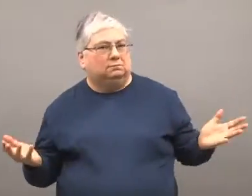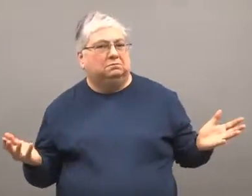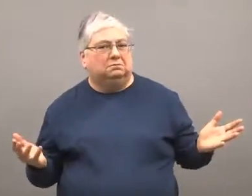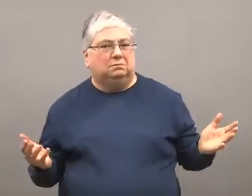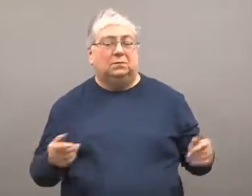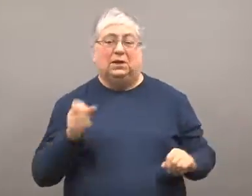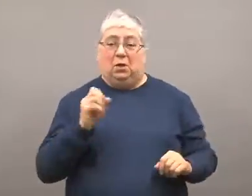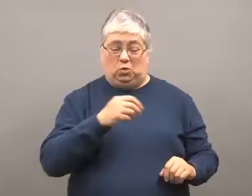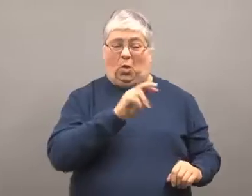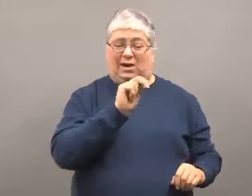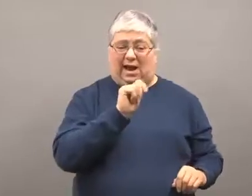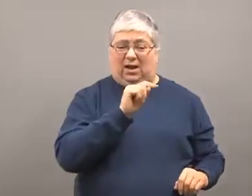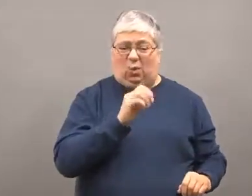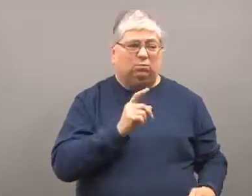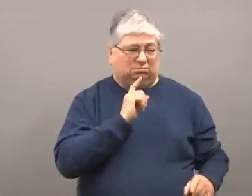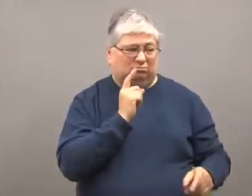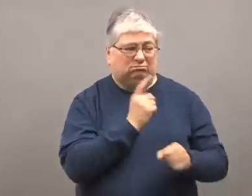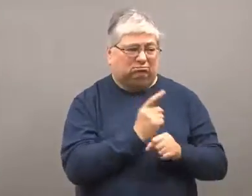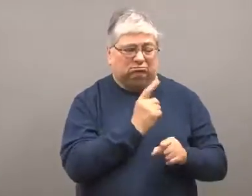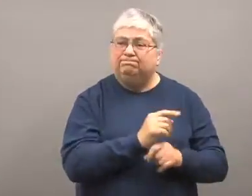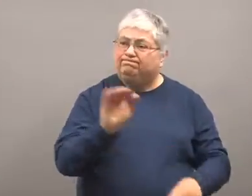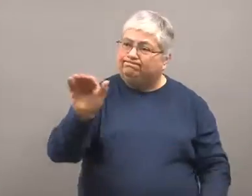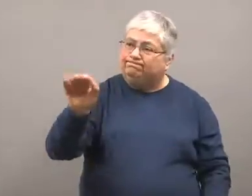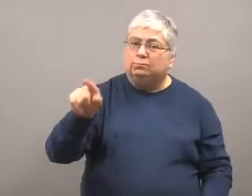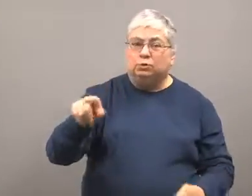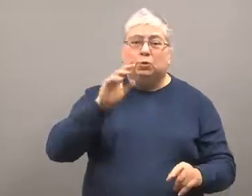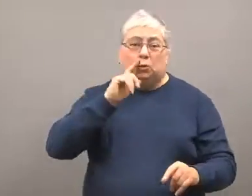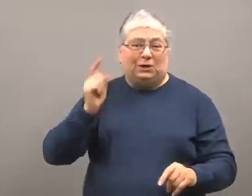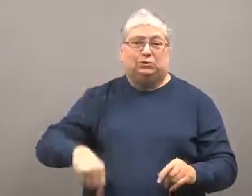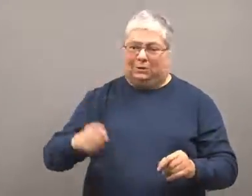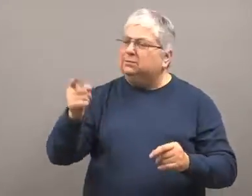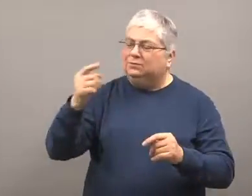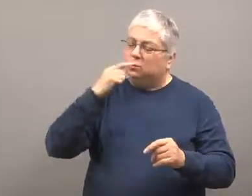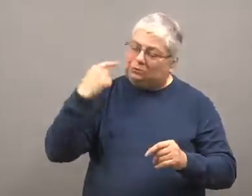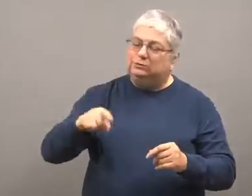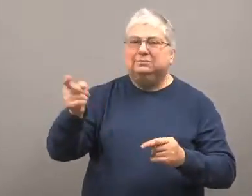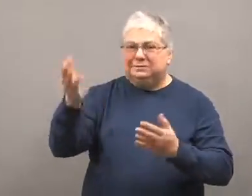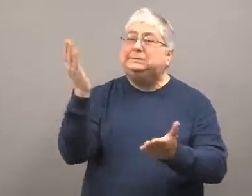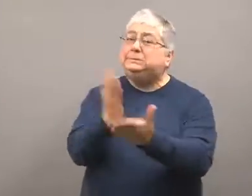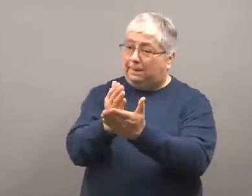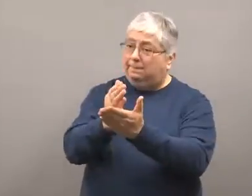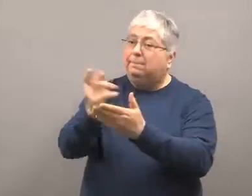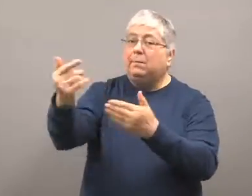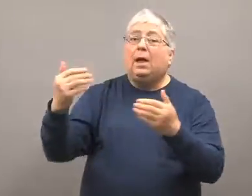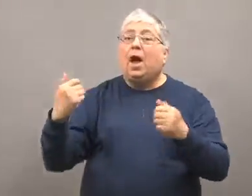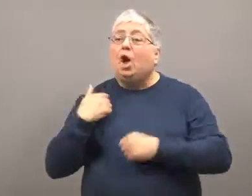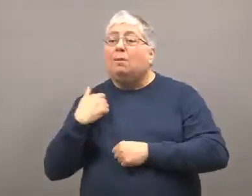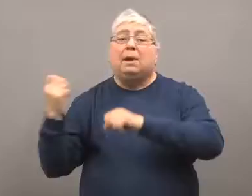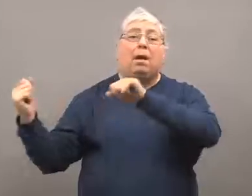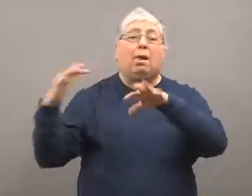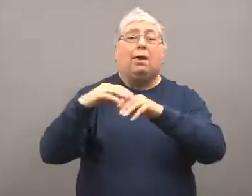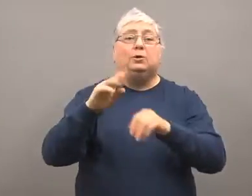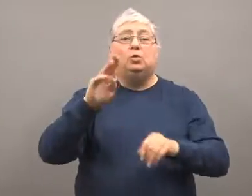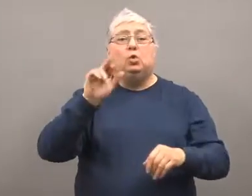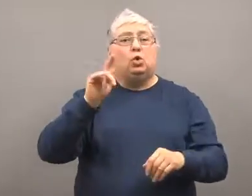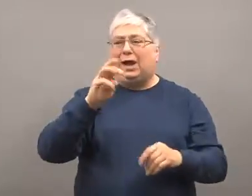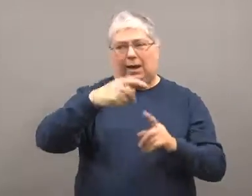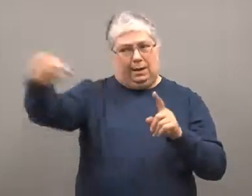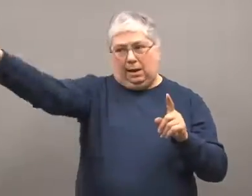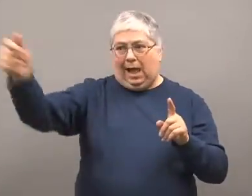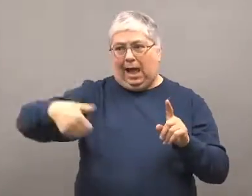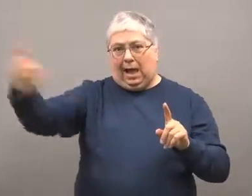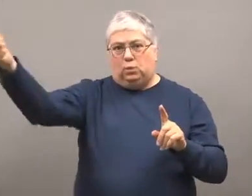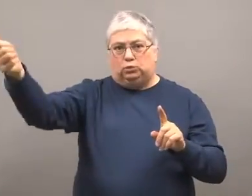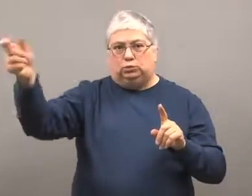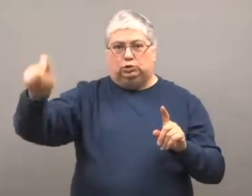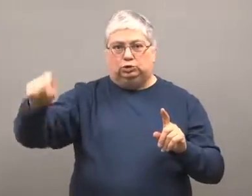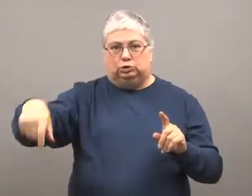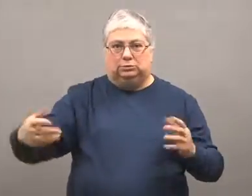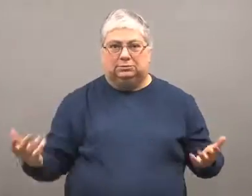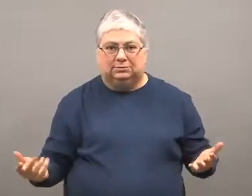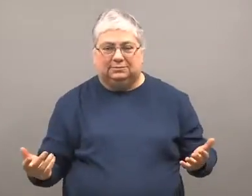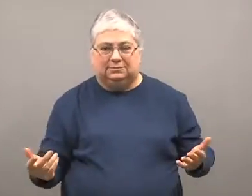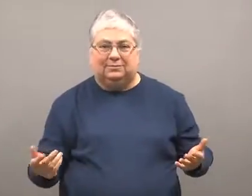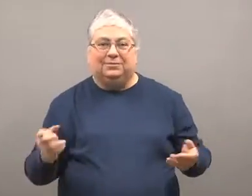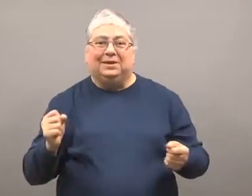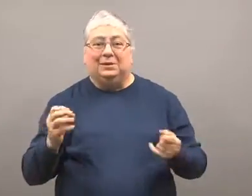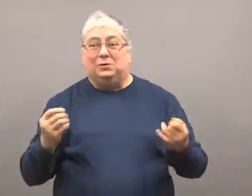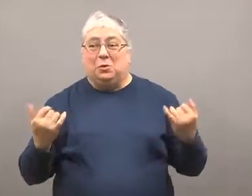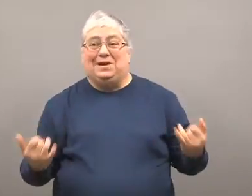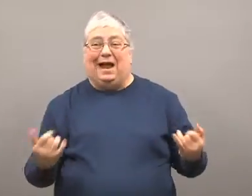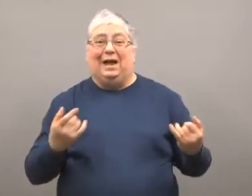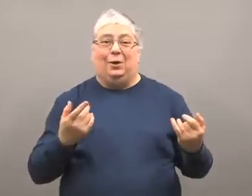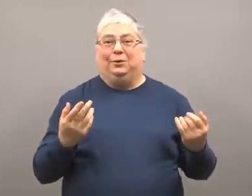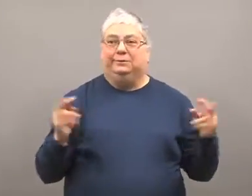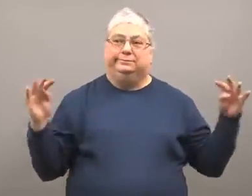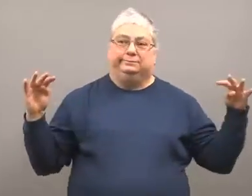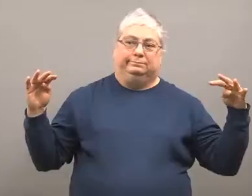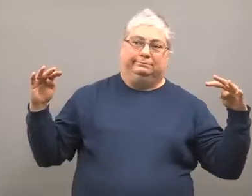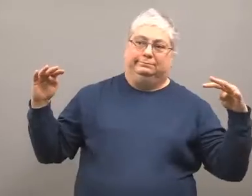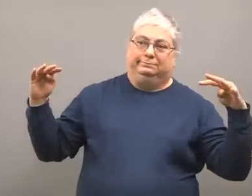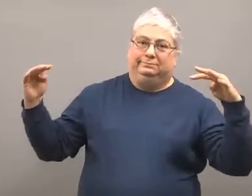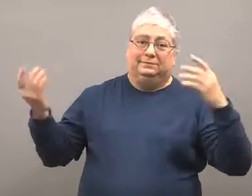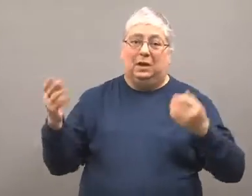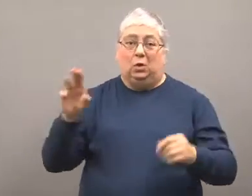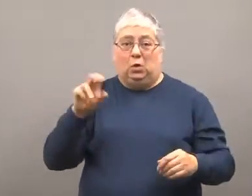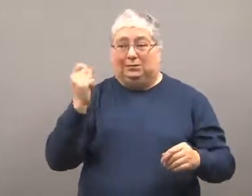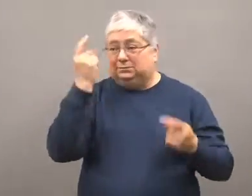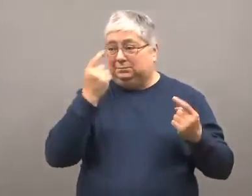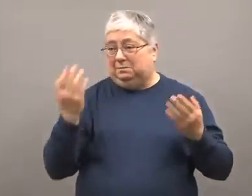NATO agreed and warned Russia to remove its troops from Ukrainian territory.